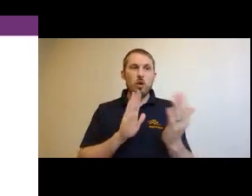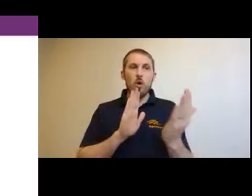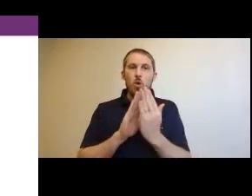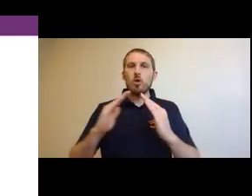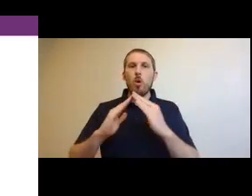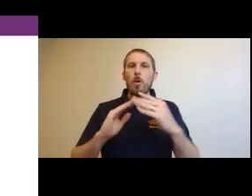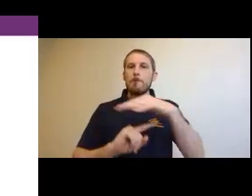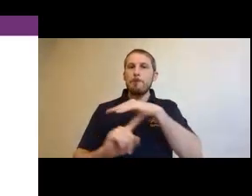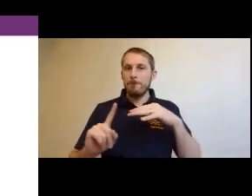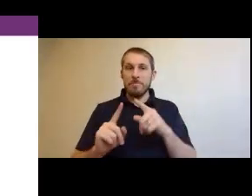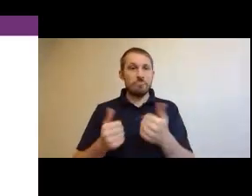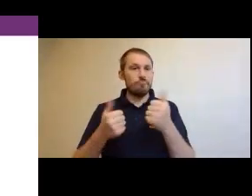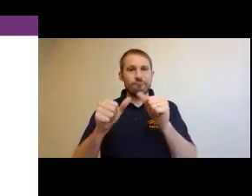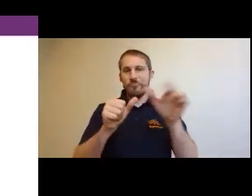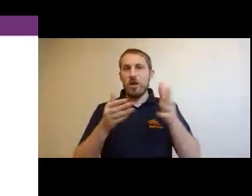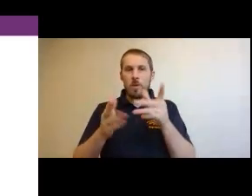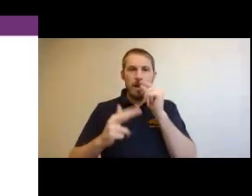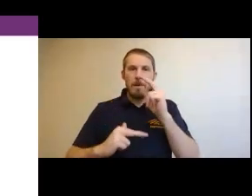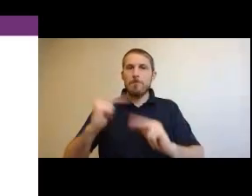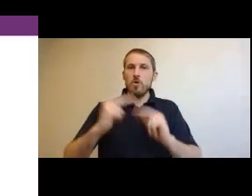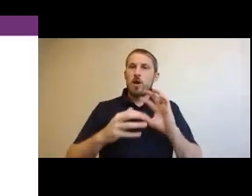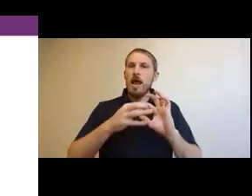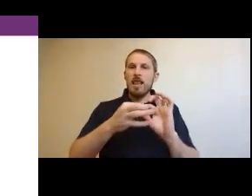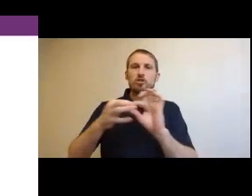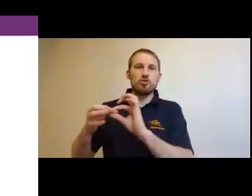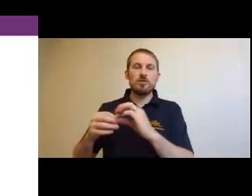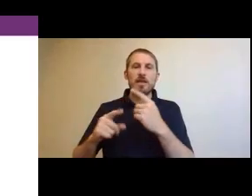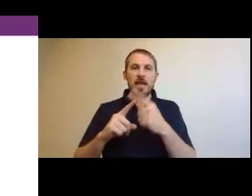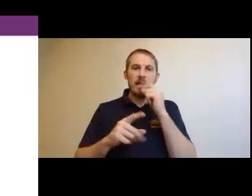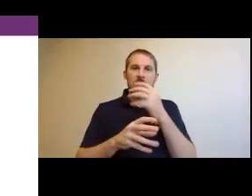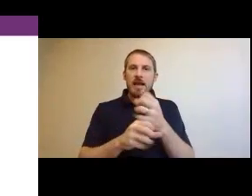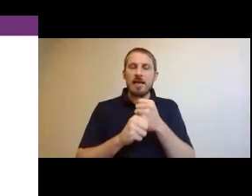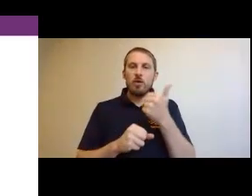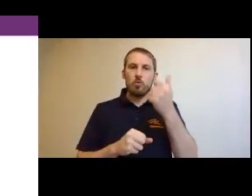people to build connections or get practical help in the area that they live.